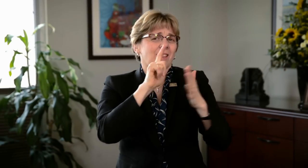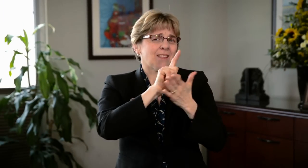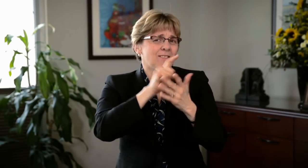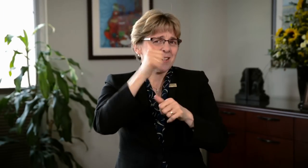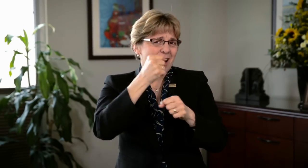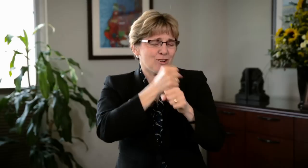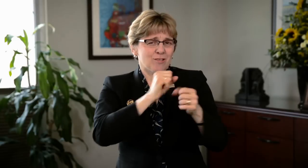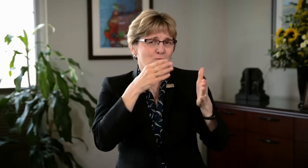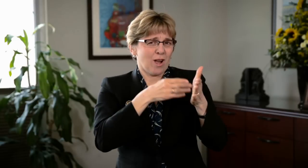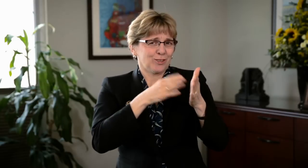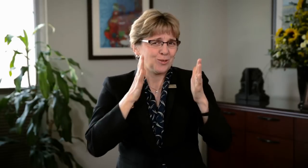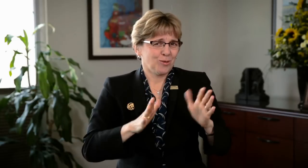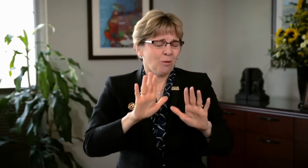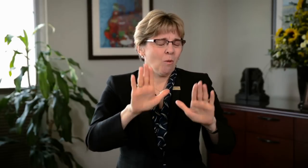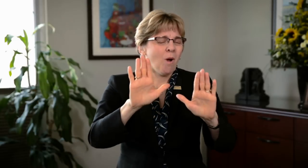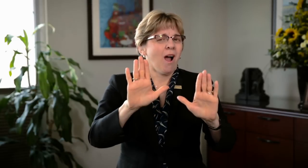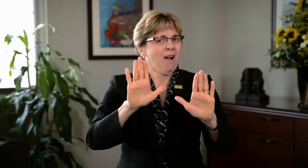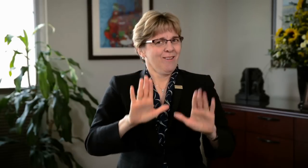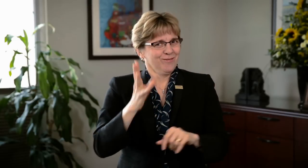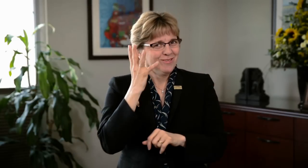I worked for ten years as a prosecutor. It was a wonderful experience!